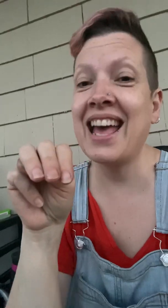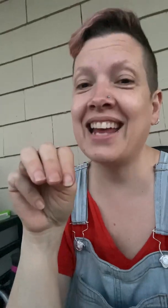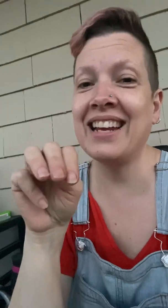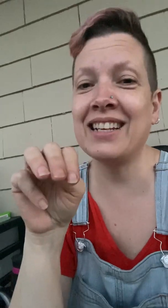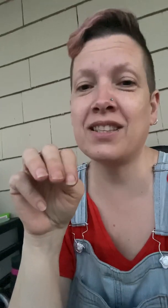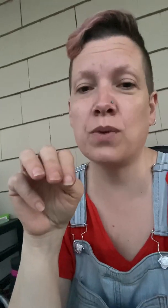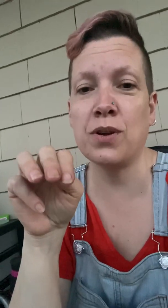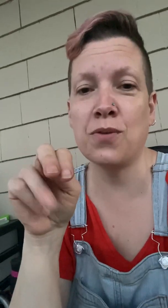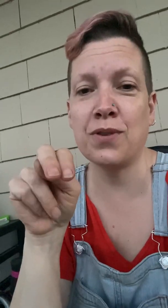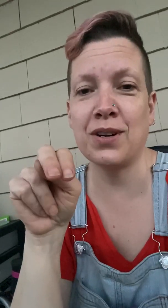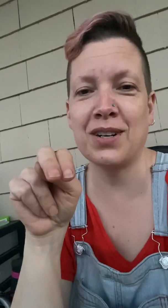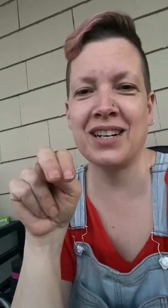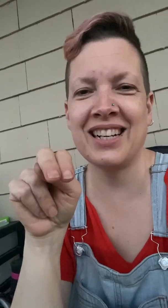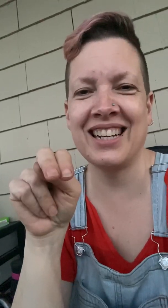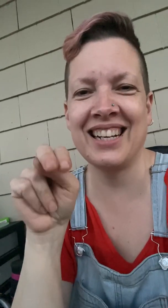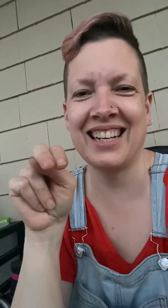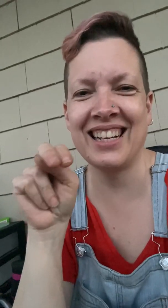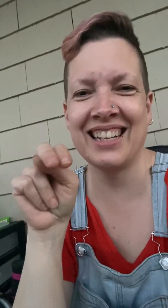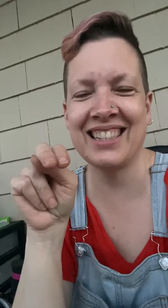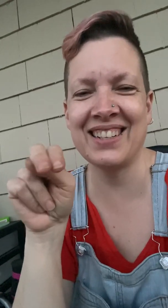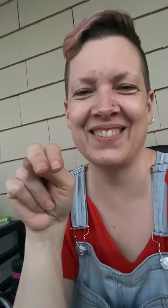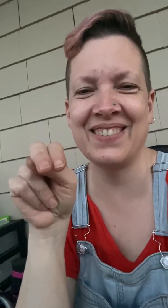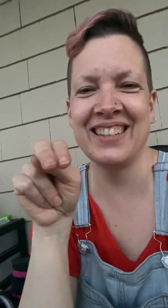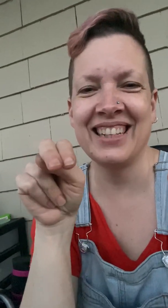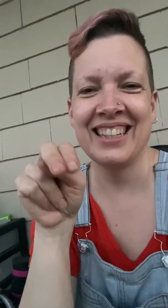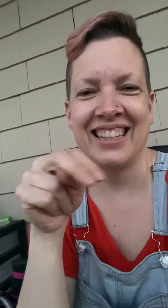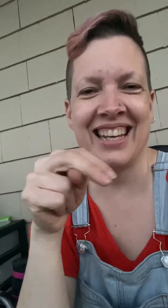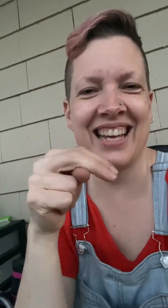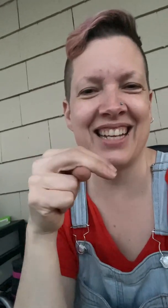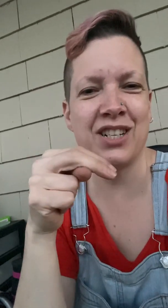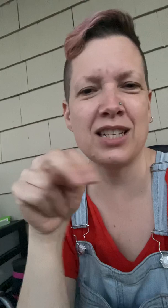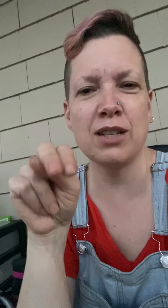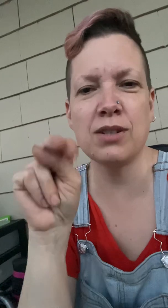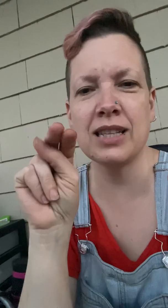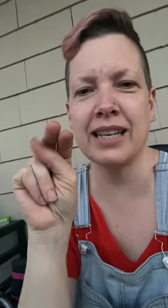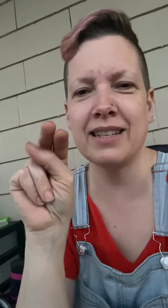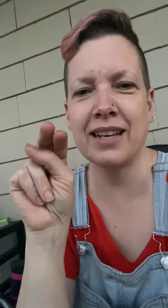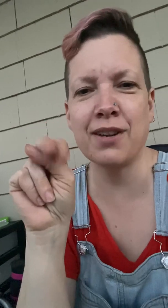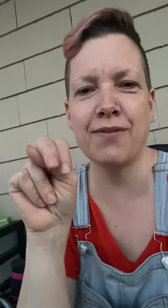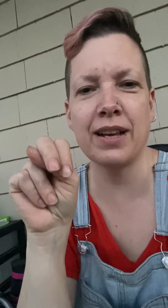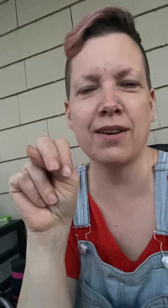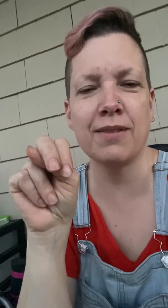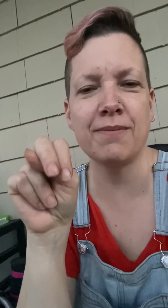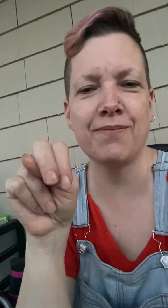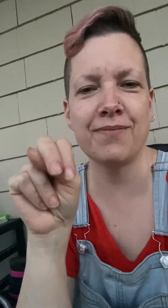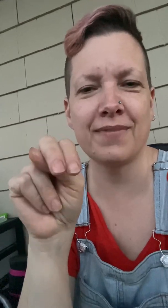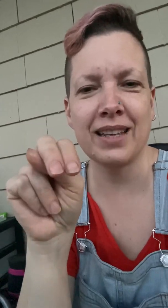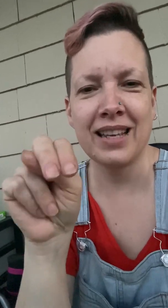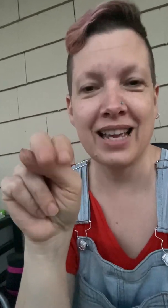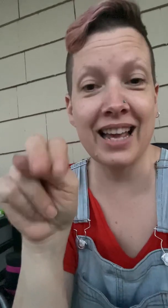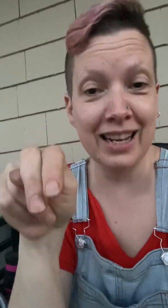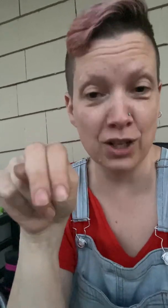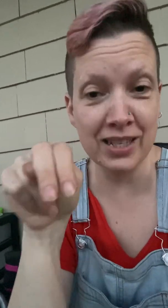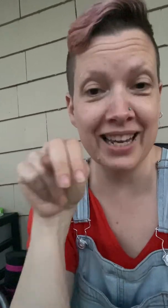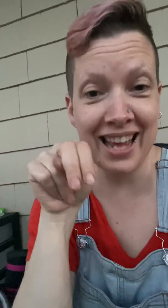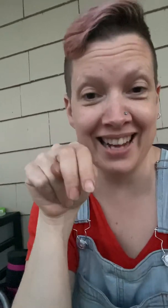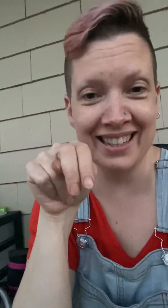N is the one over, so again, just loosely tuck your finger. Again, it looks like an N,